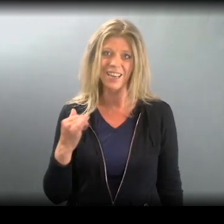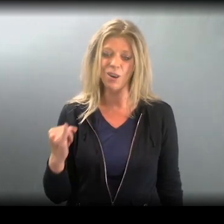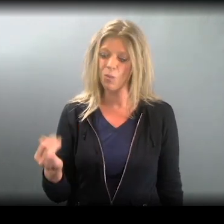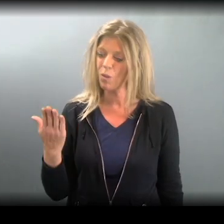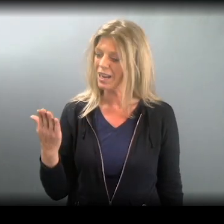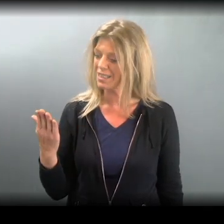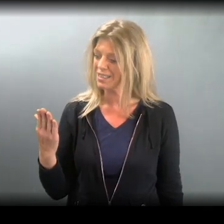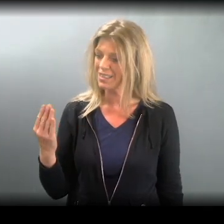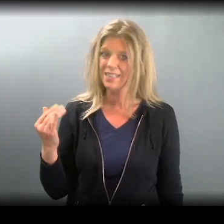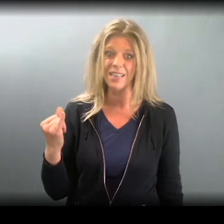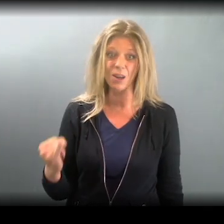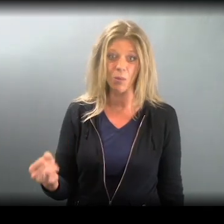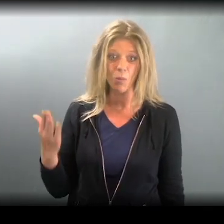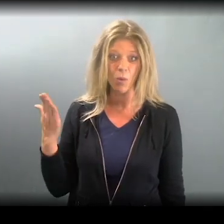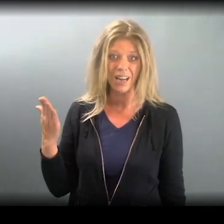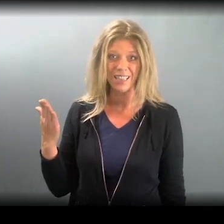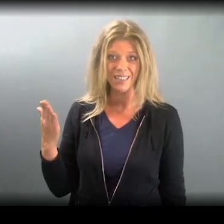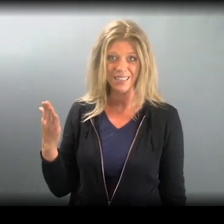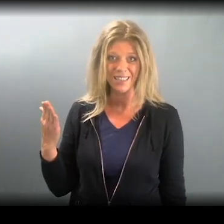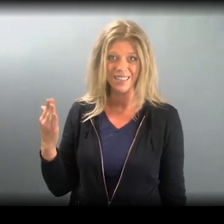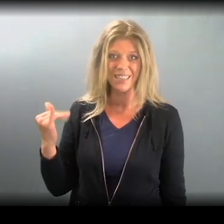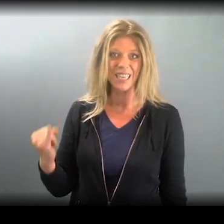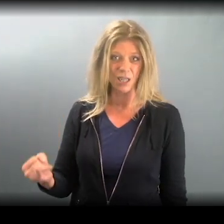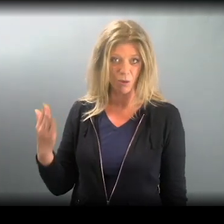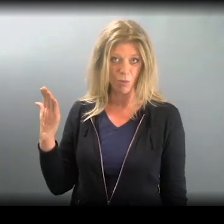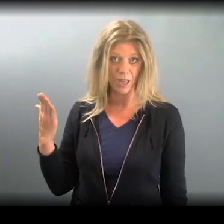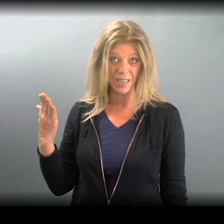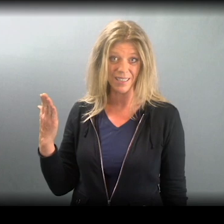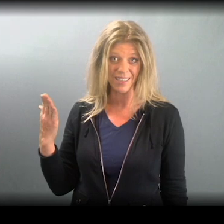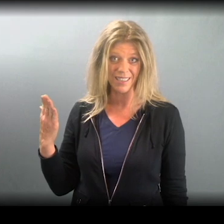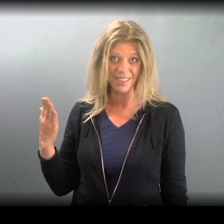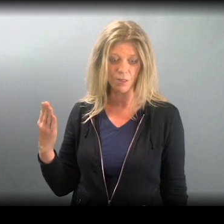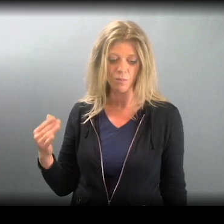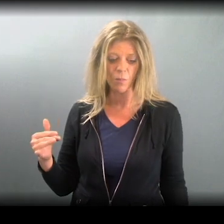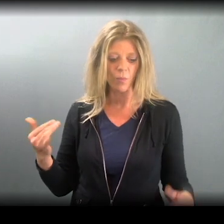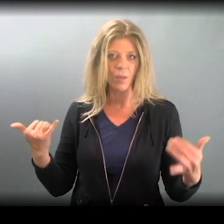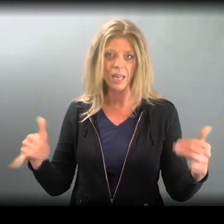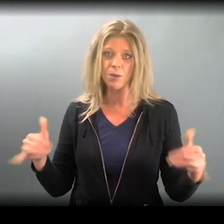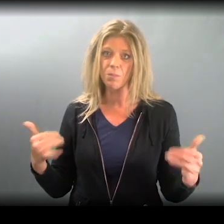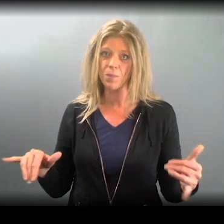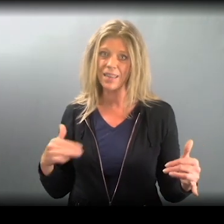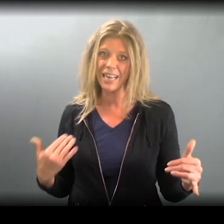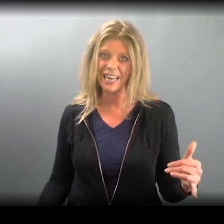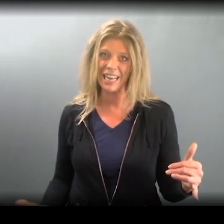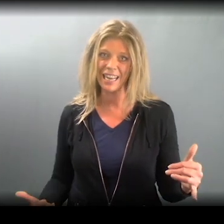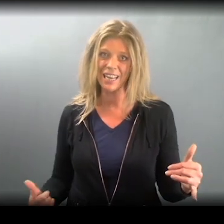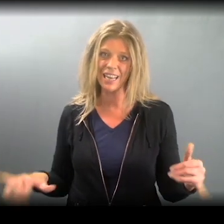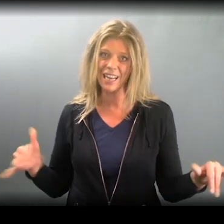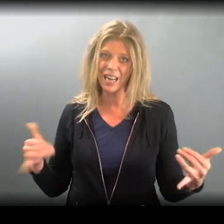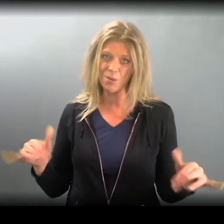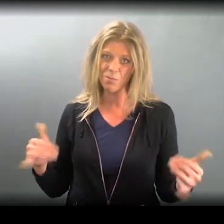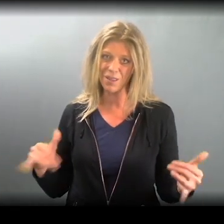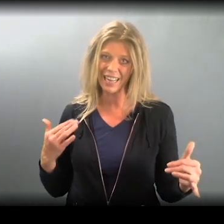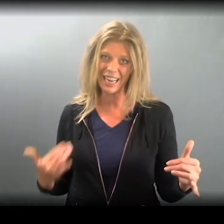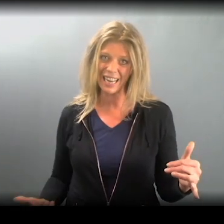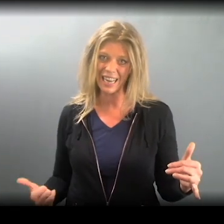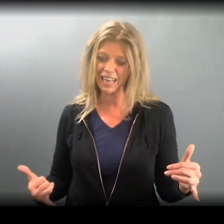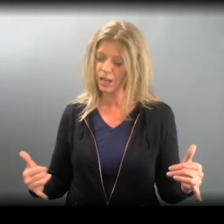WAS PLAYING